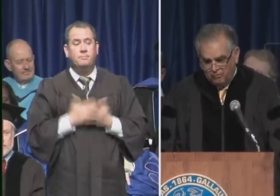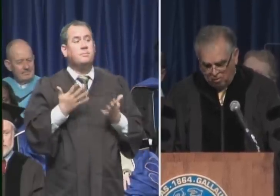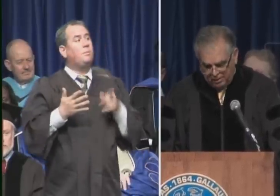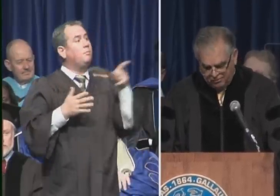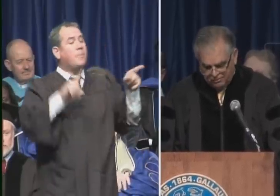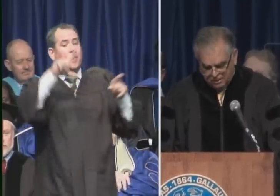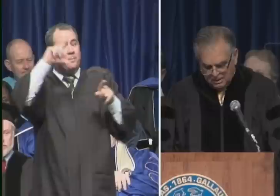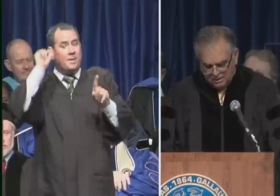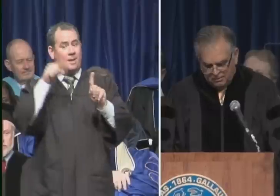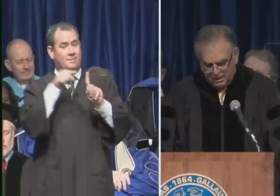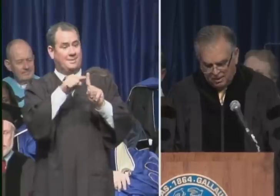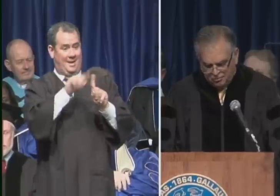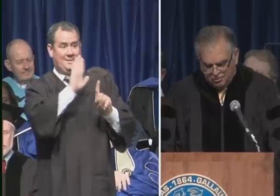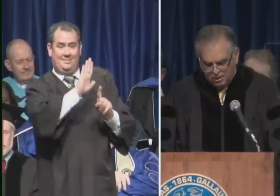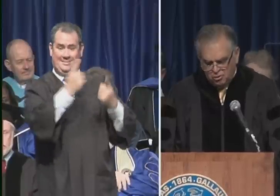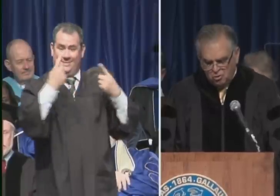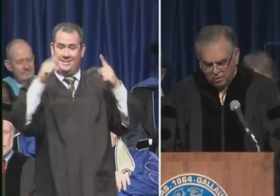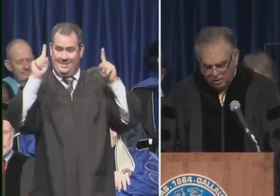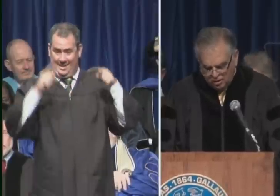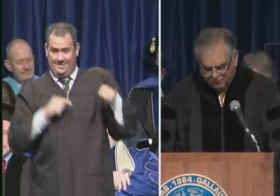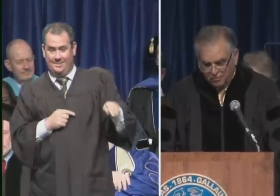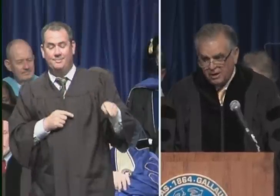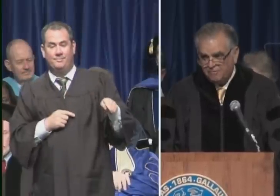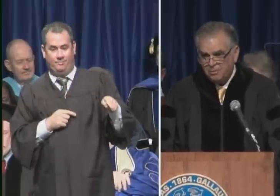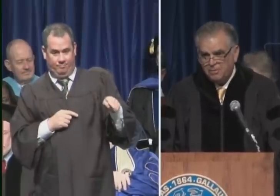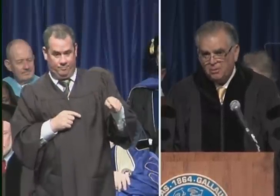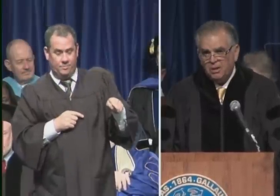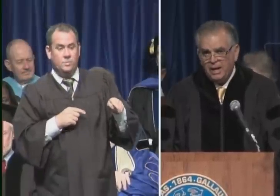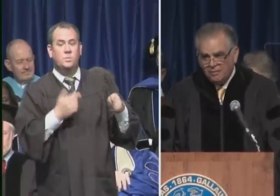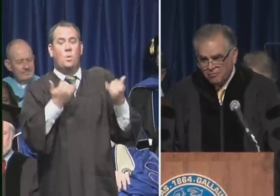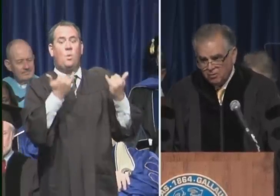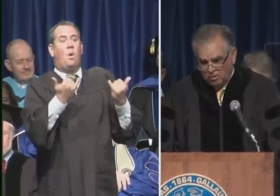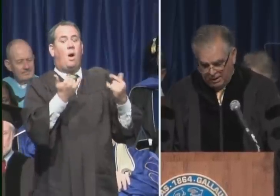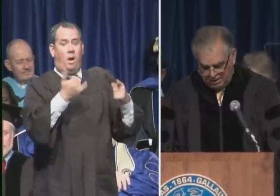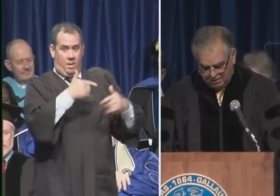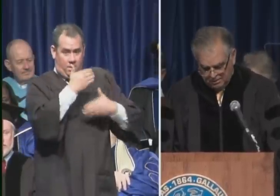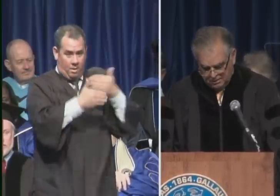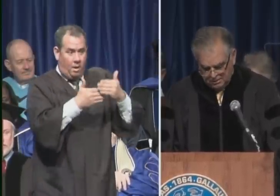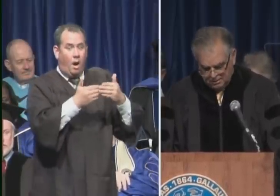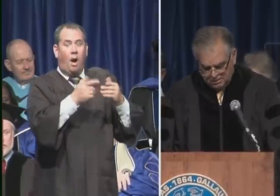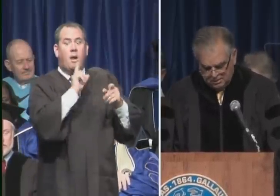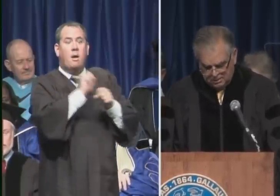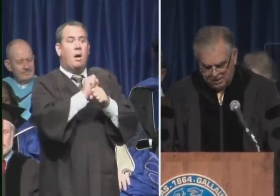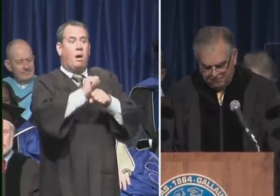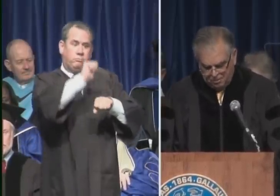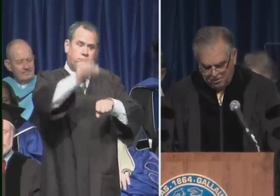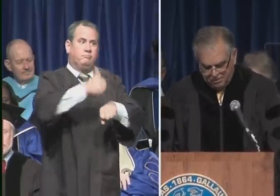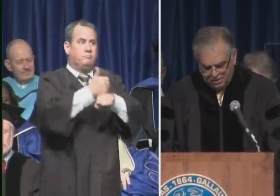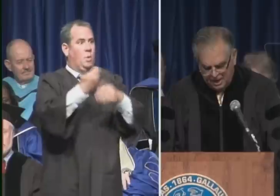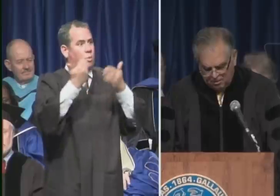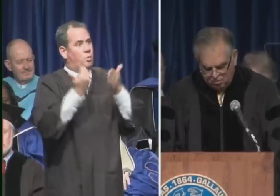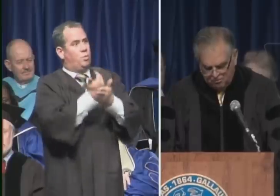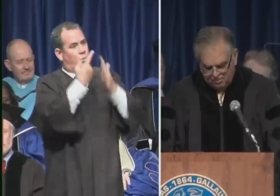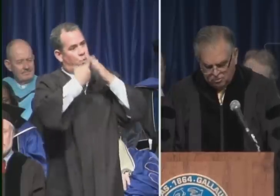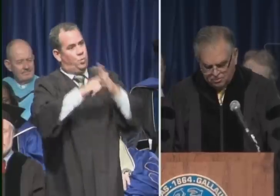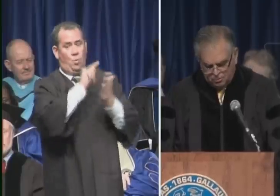they ushered in a new era for deaf people everywhere. The Deaf President Now movement was proof